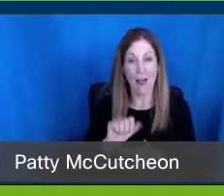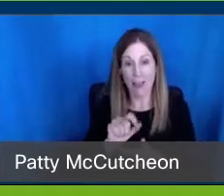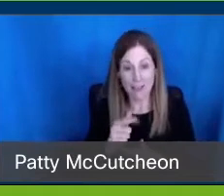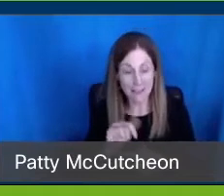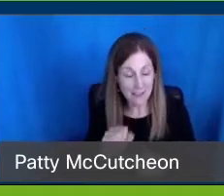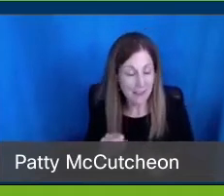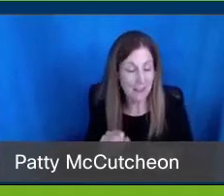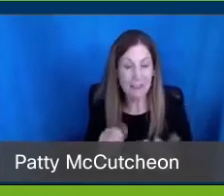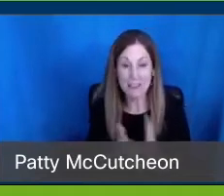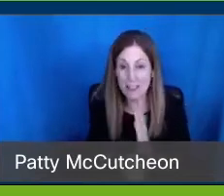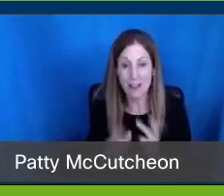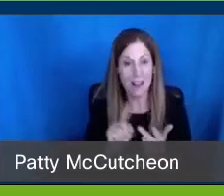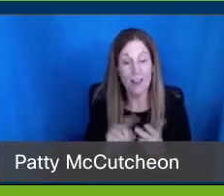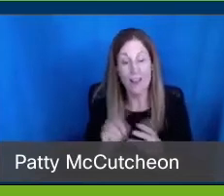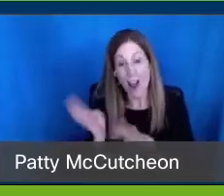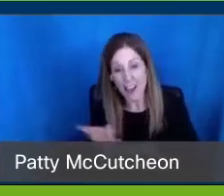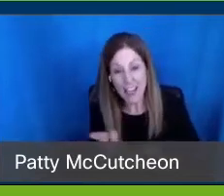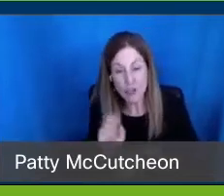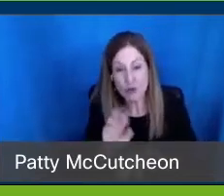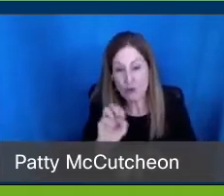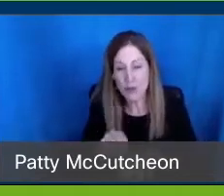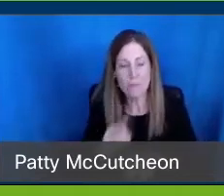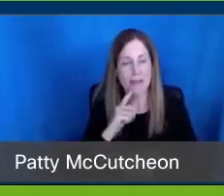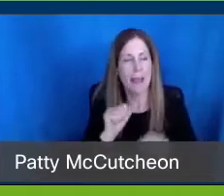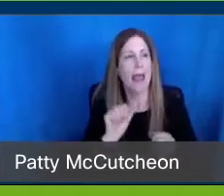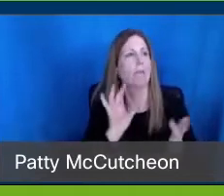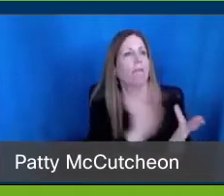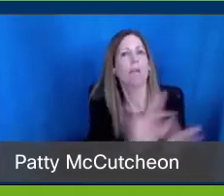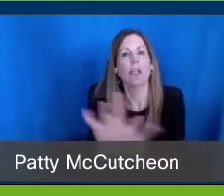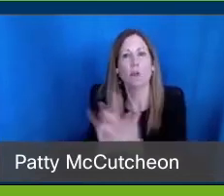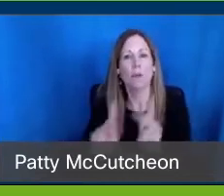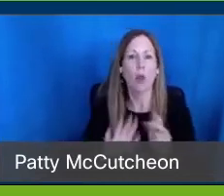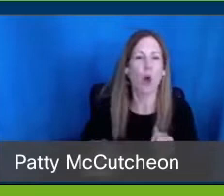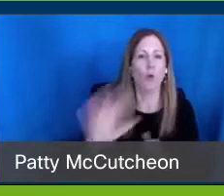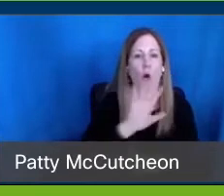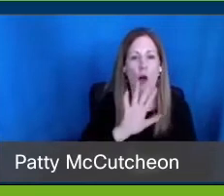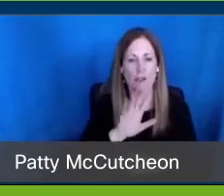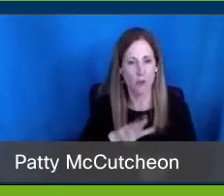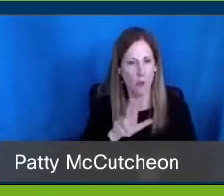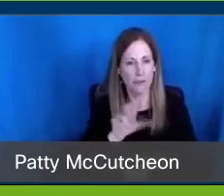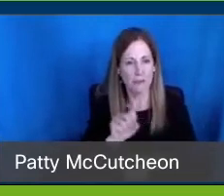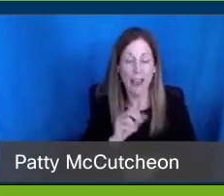It now means our service can reach people across the nation and even the world. And finally, I would like to take just a moment